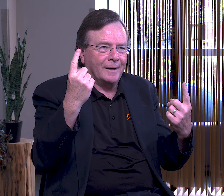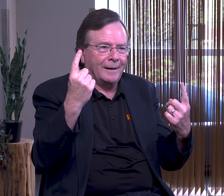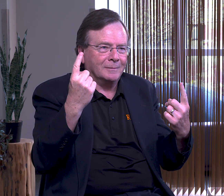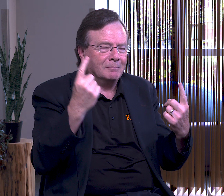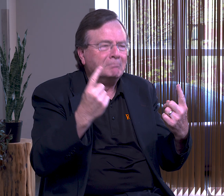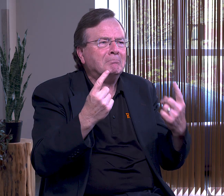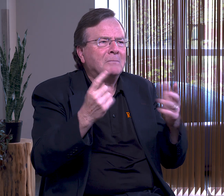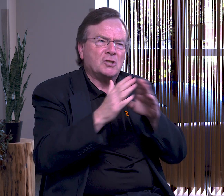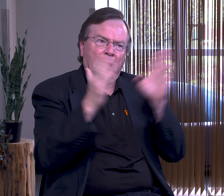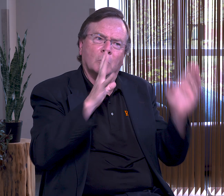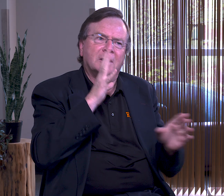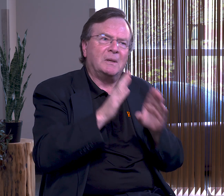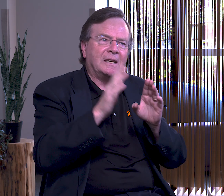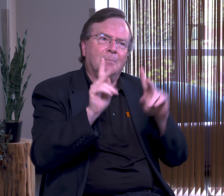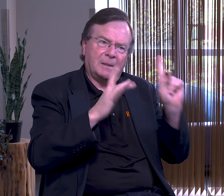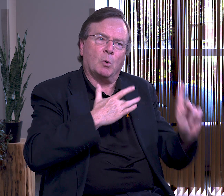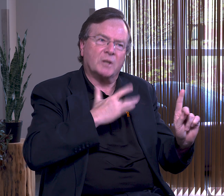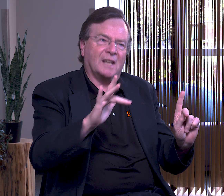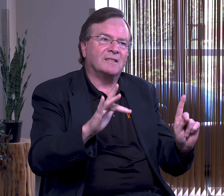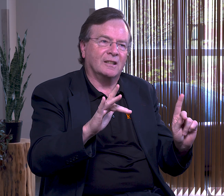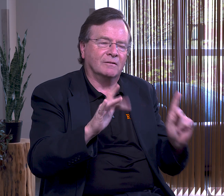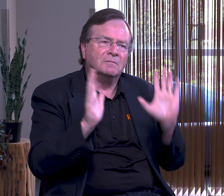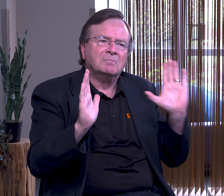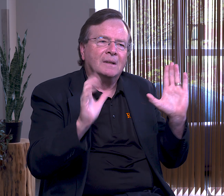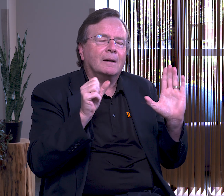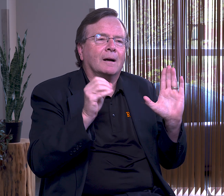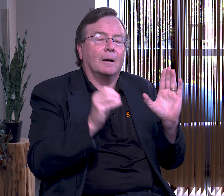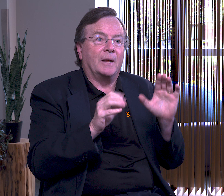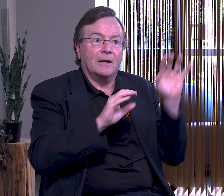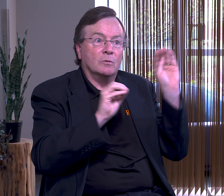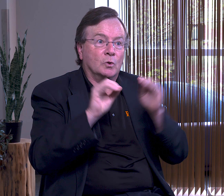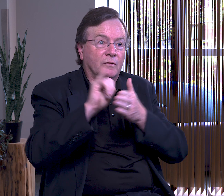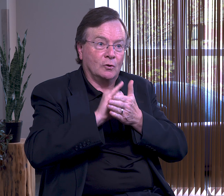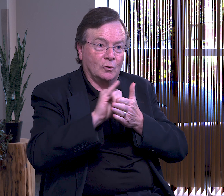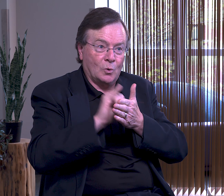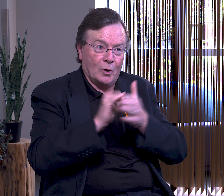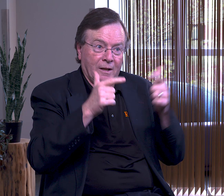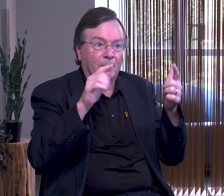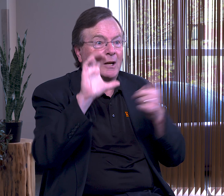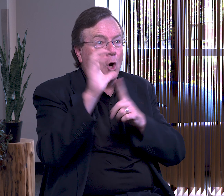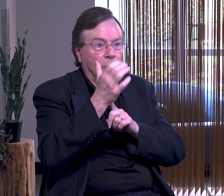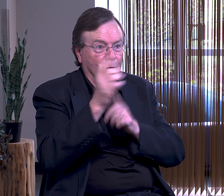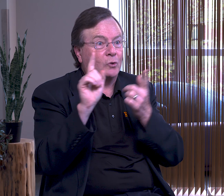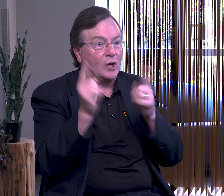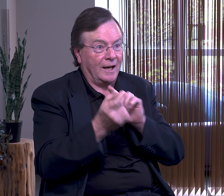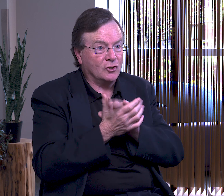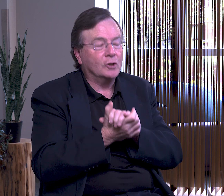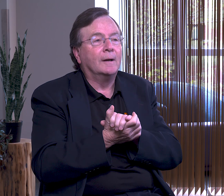And generally speaking, people were sensitive. And then you moved to New York at a big cultural change.